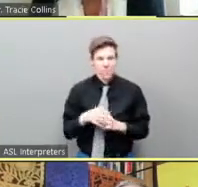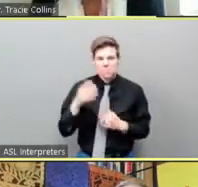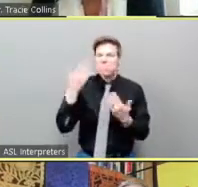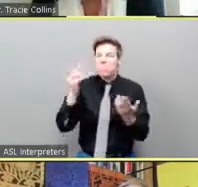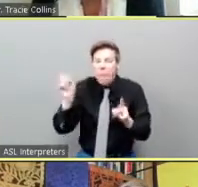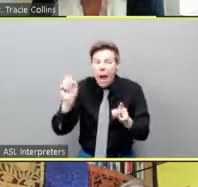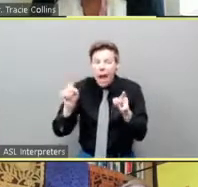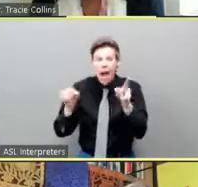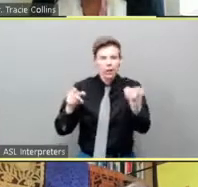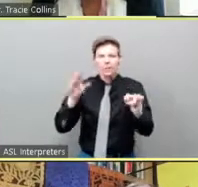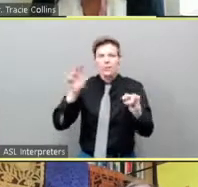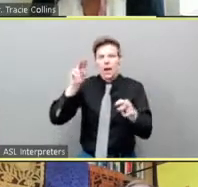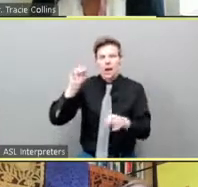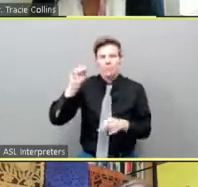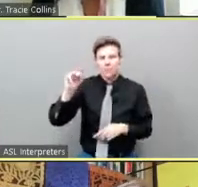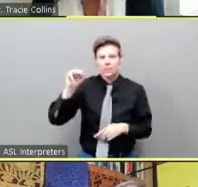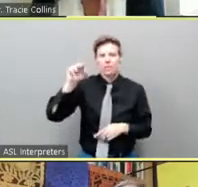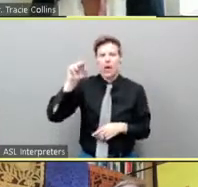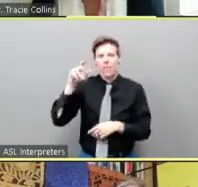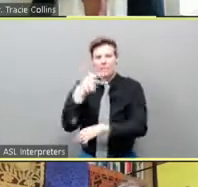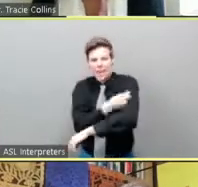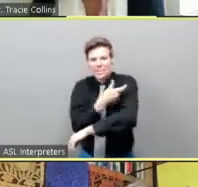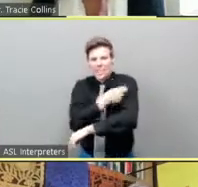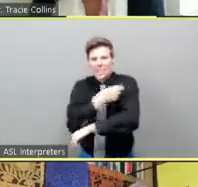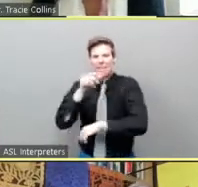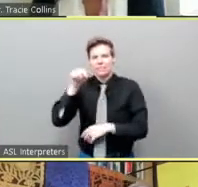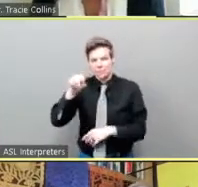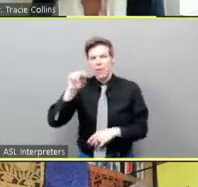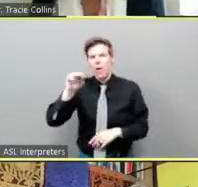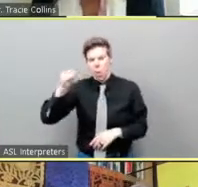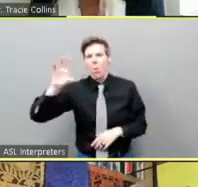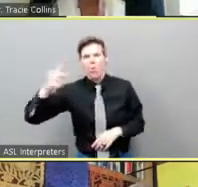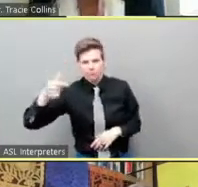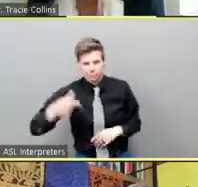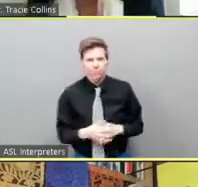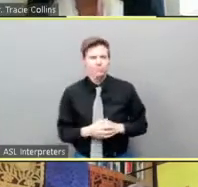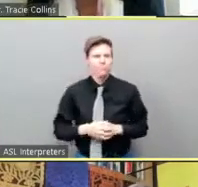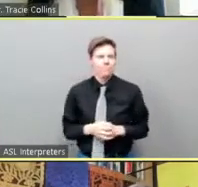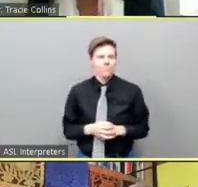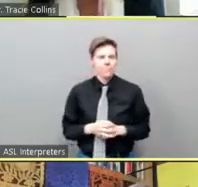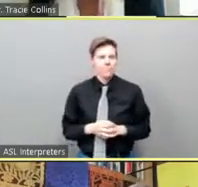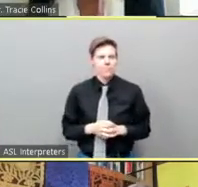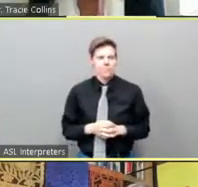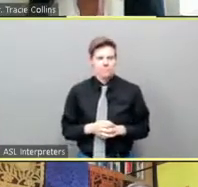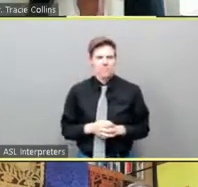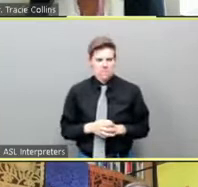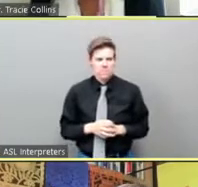olds have registered. I want to highlight what we're doing to further have outreach to get shots and